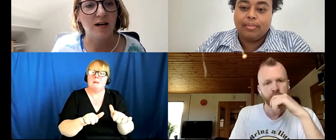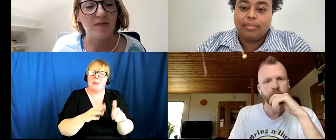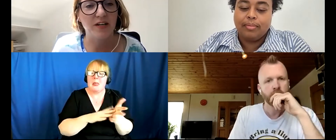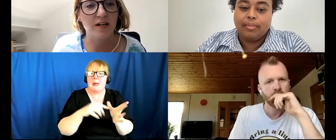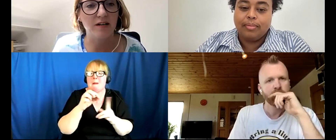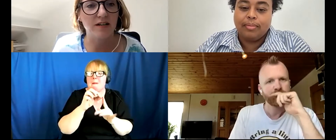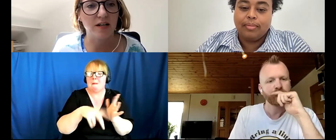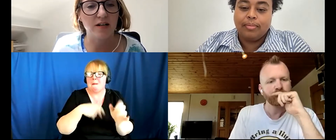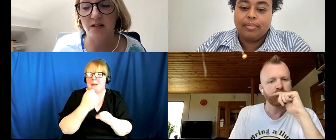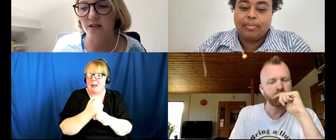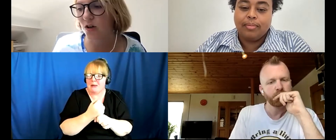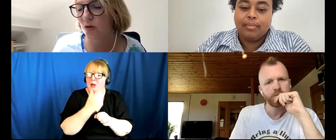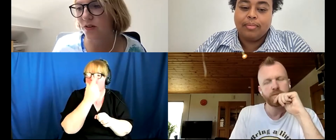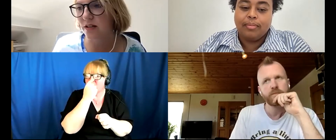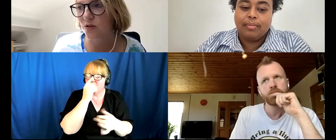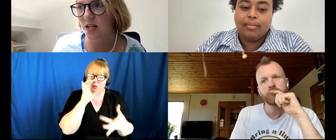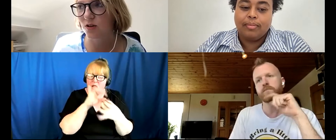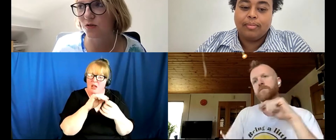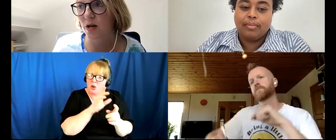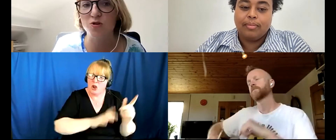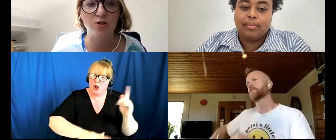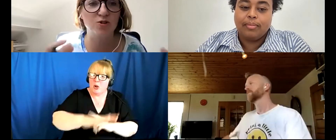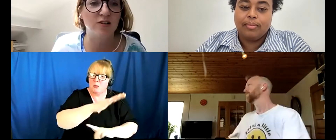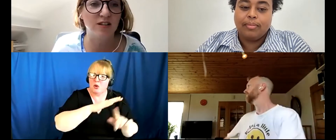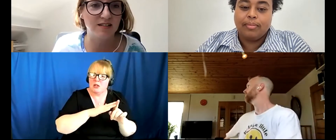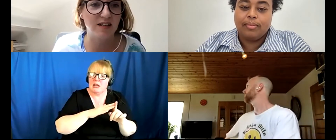There are, there are, you know, there are those kinds of emotional journeys,